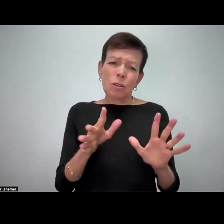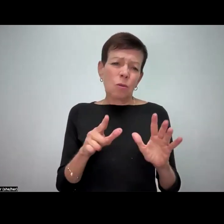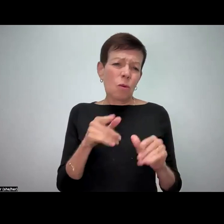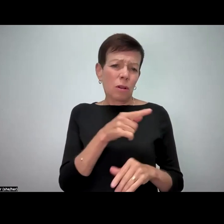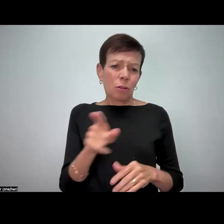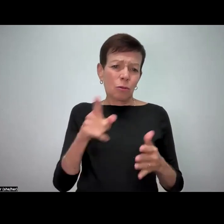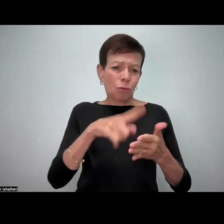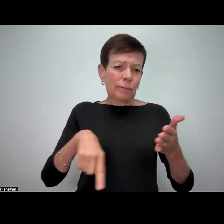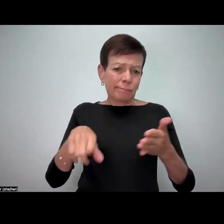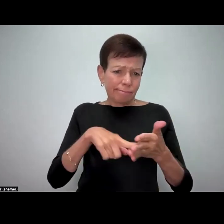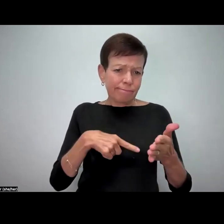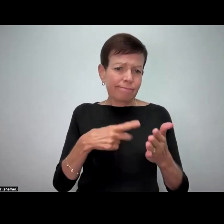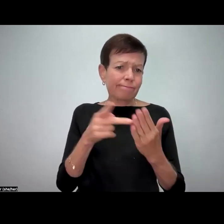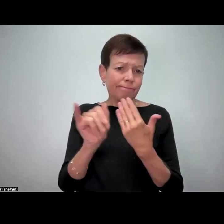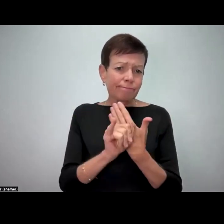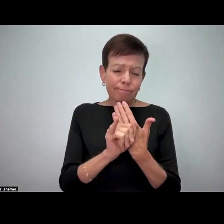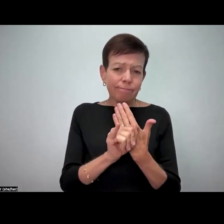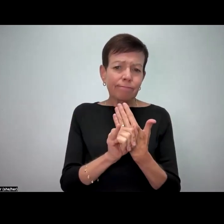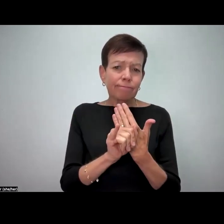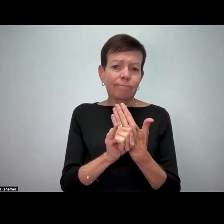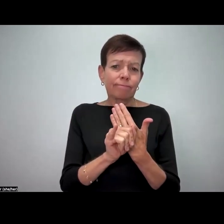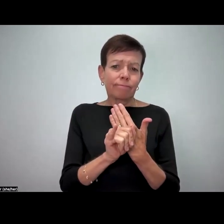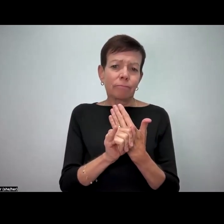So just make sure you're in a position where you, you know,